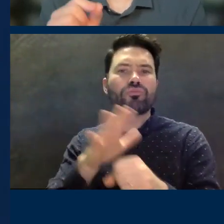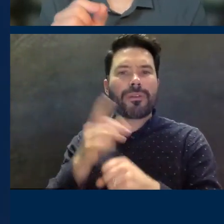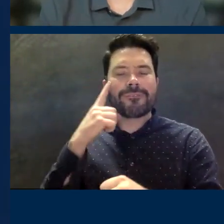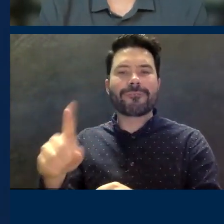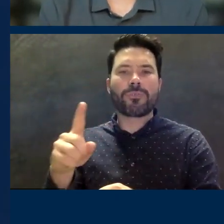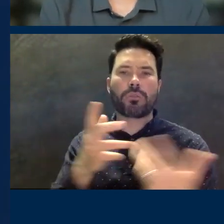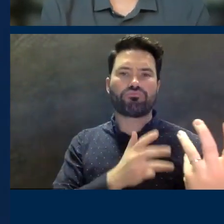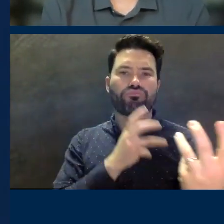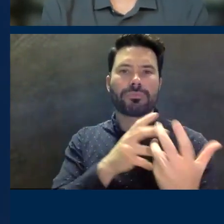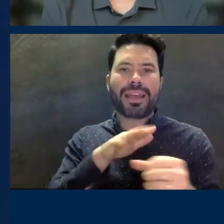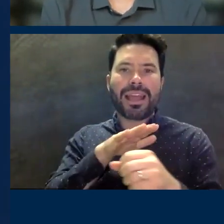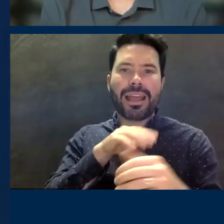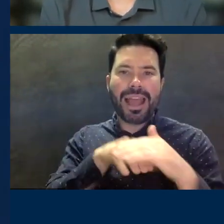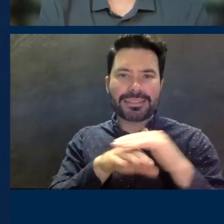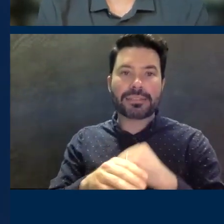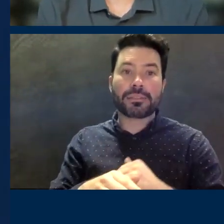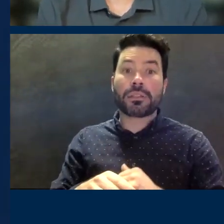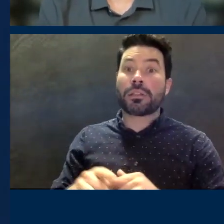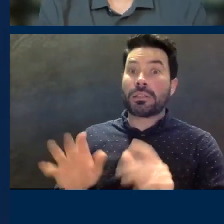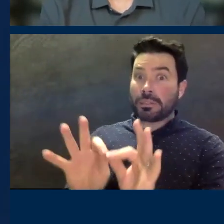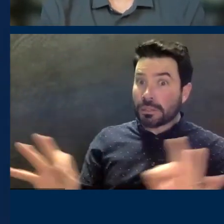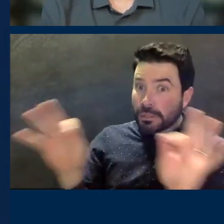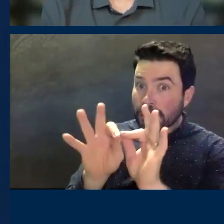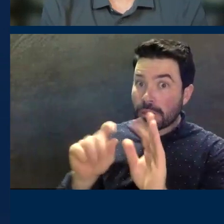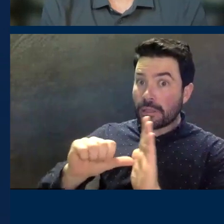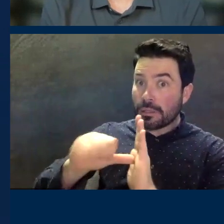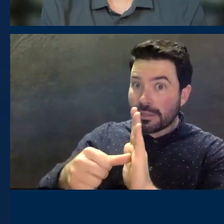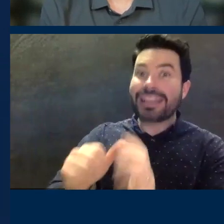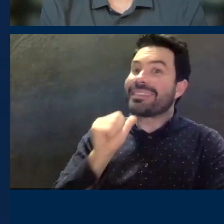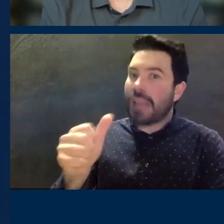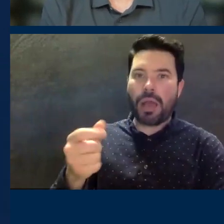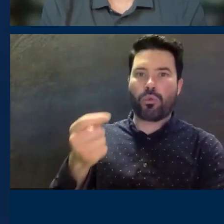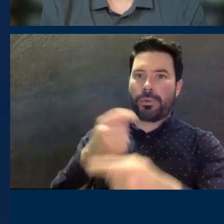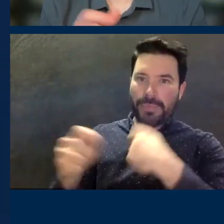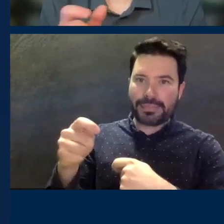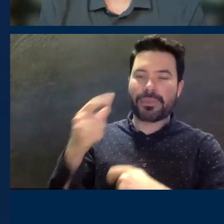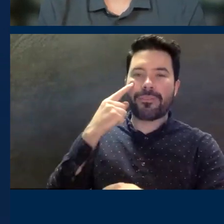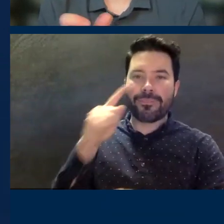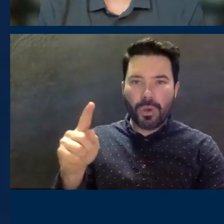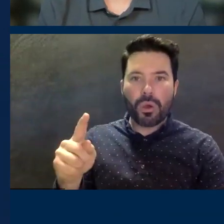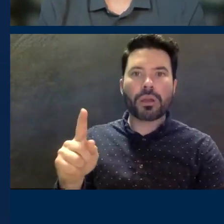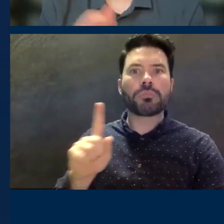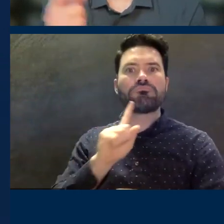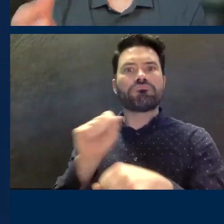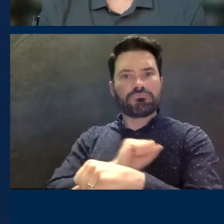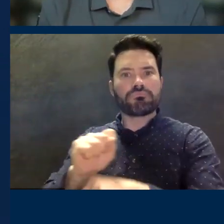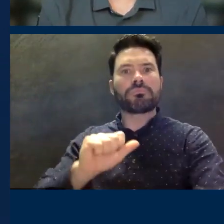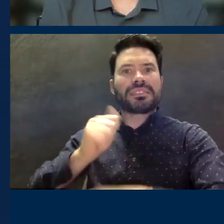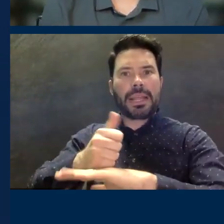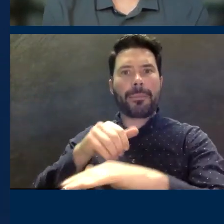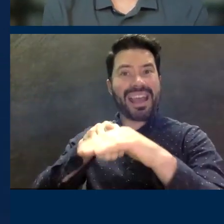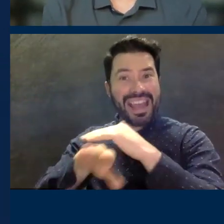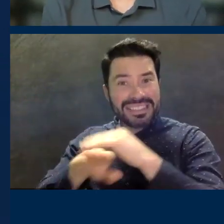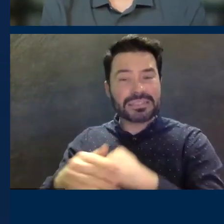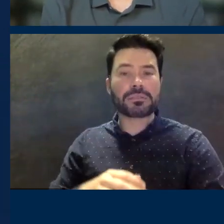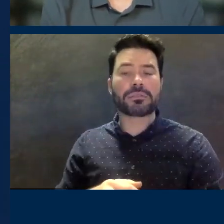The key point here is that it's not a replacement for ensuring that you have your access set up making sure combinations are provided.